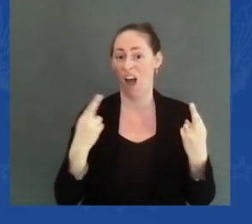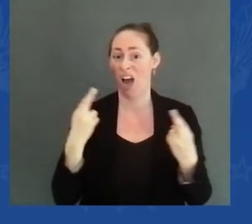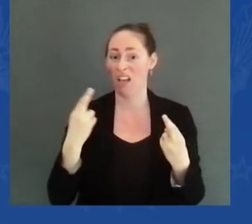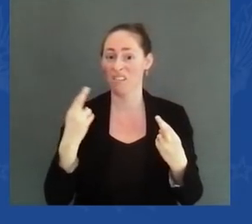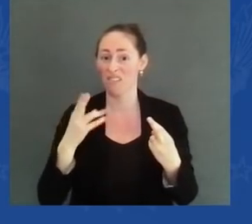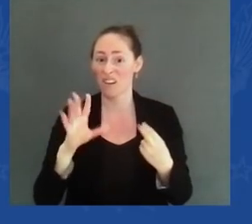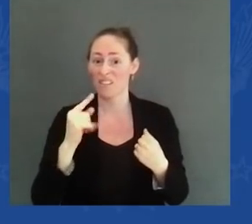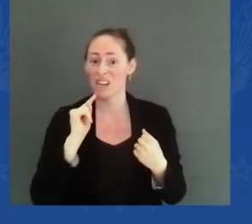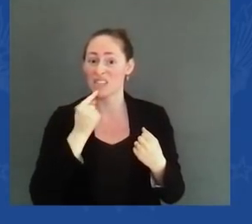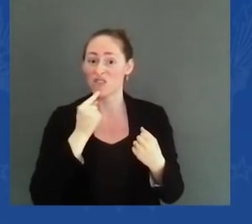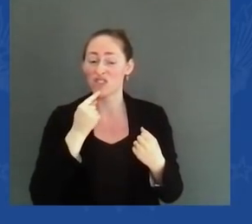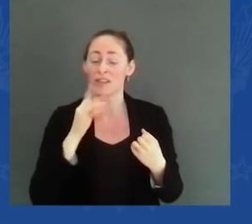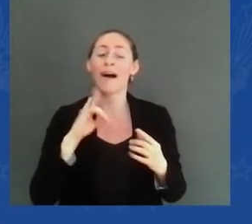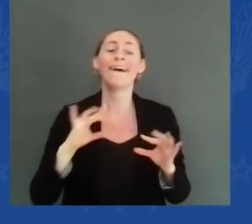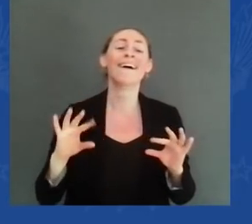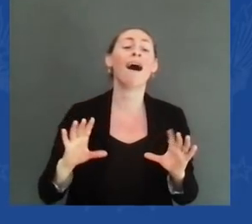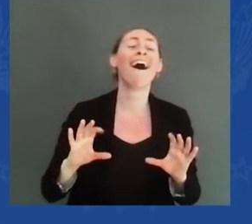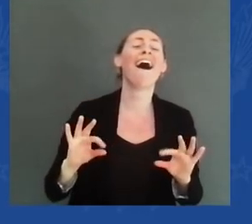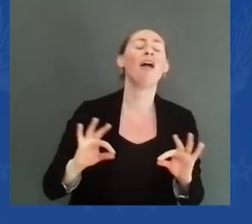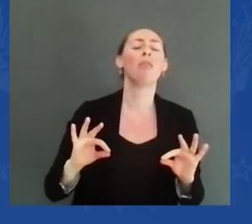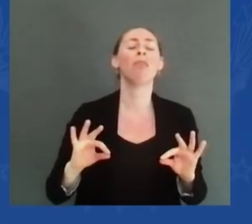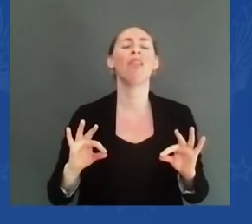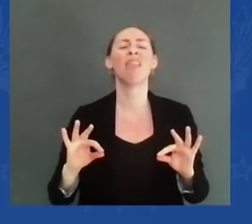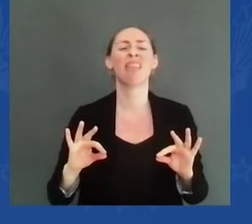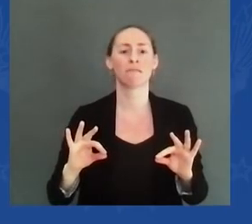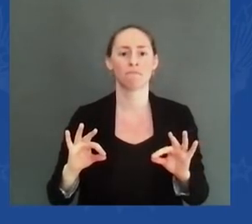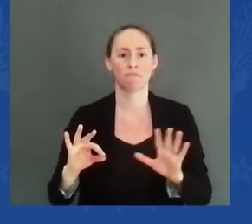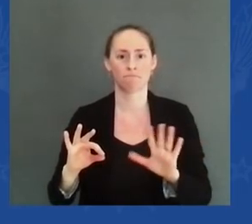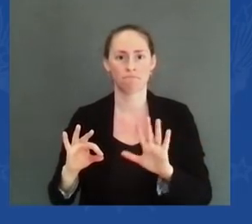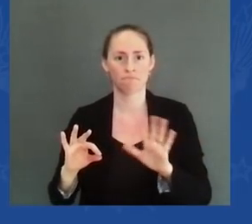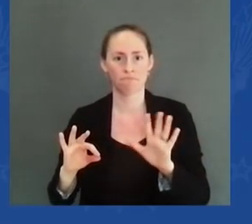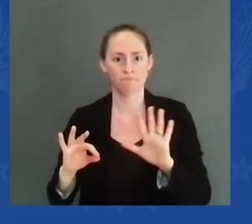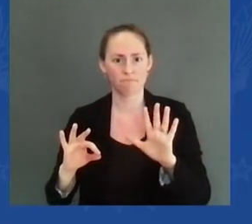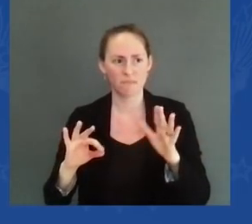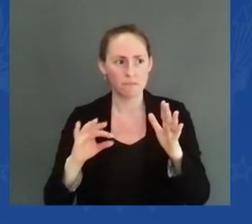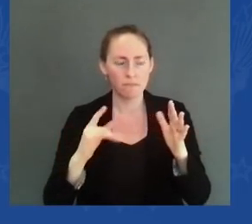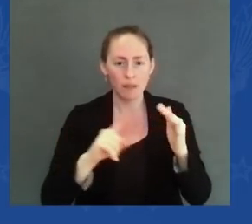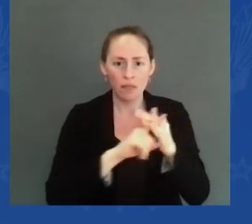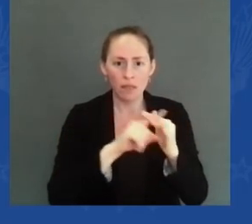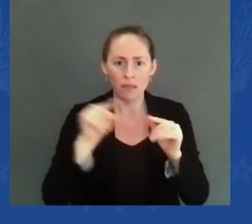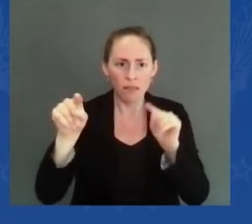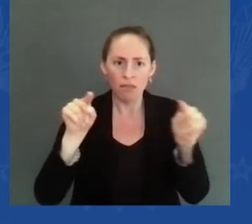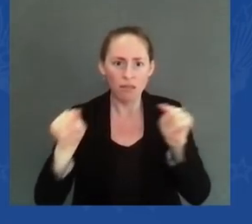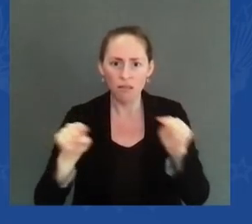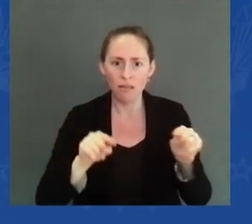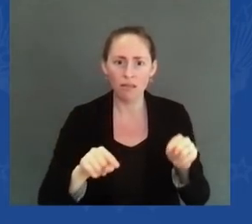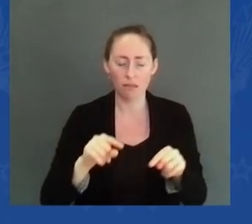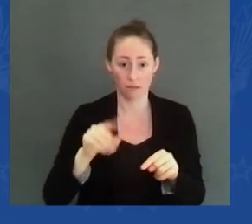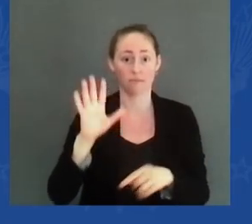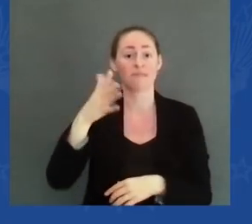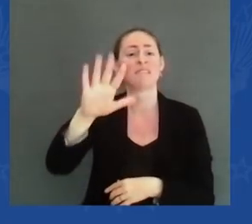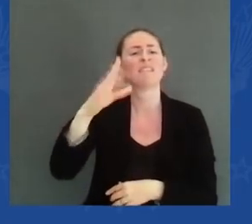And a whole segment of our population denying this thing called "climate change." Senator Schumer: Right. Participant: Right.